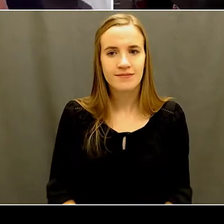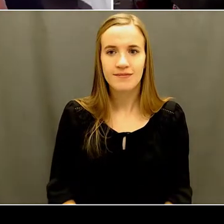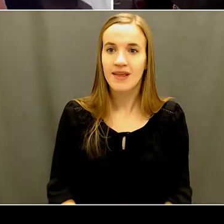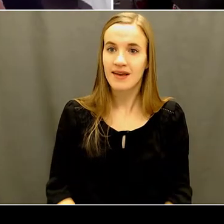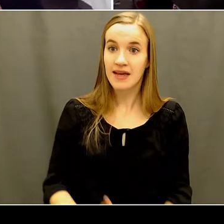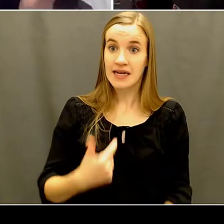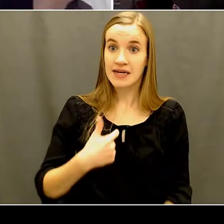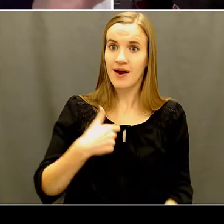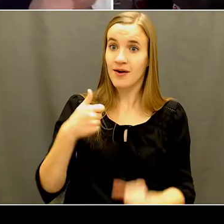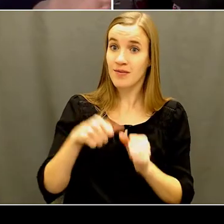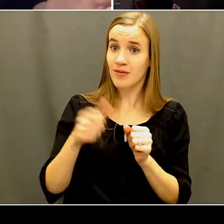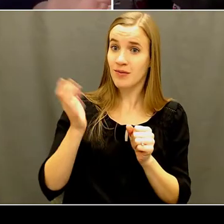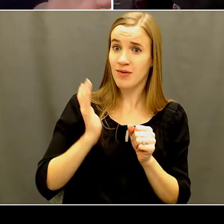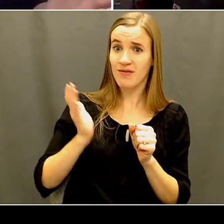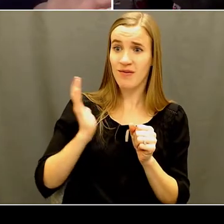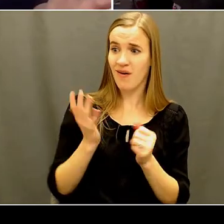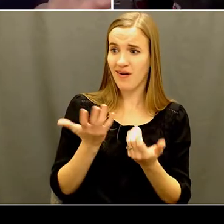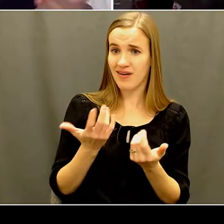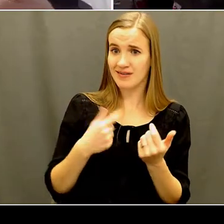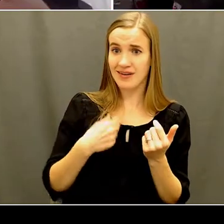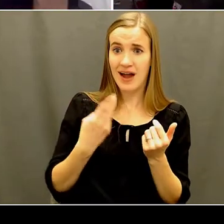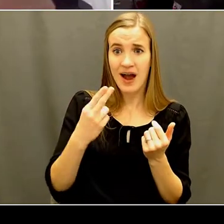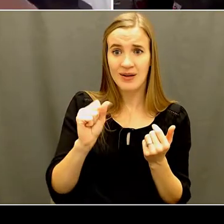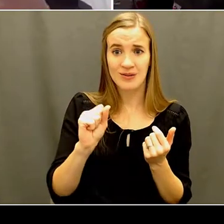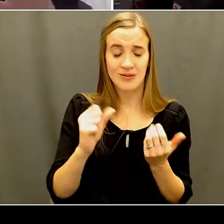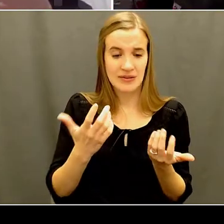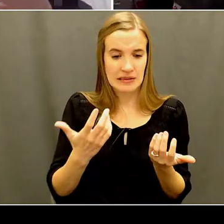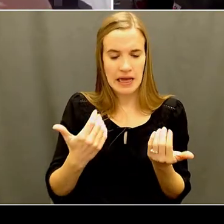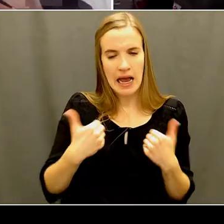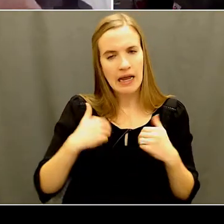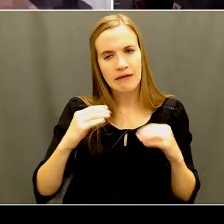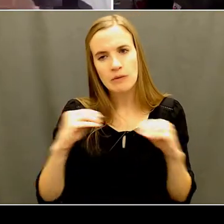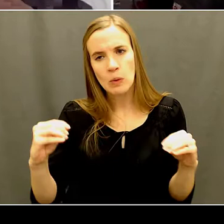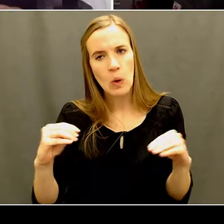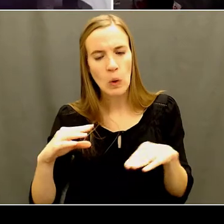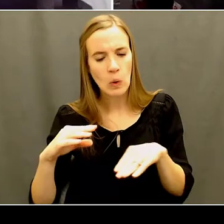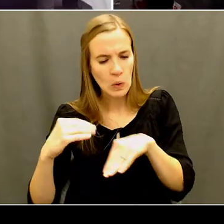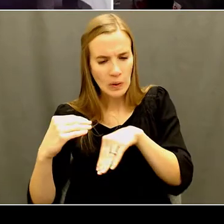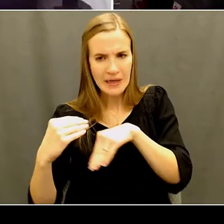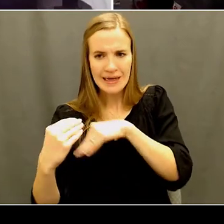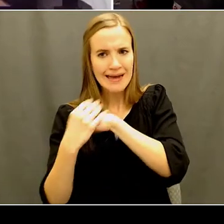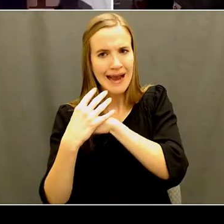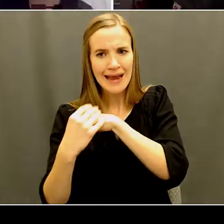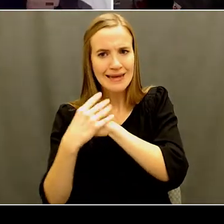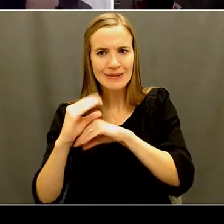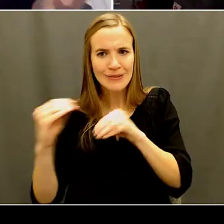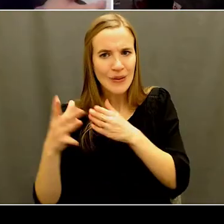could be a better disability advocate for myself for my brothers um, and learn